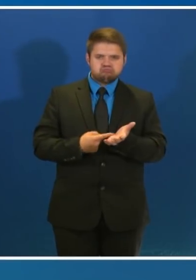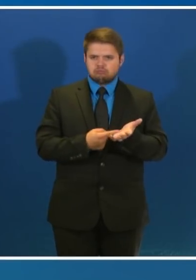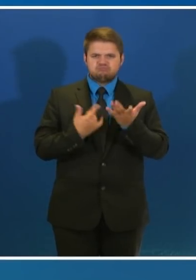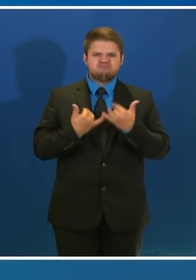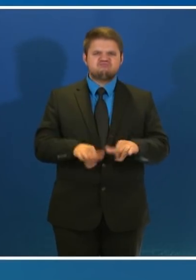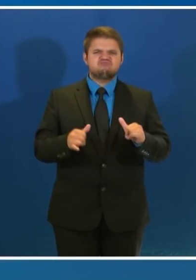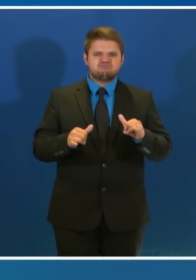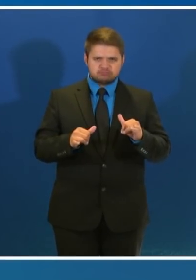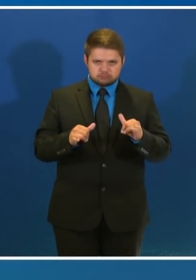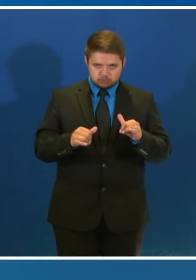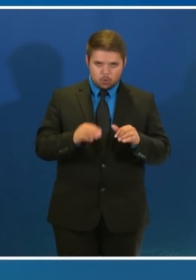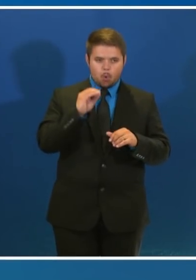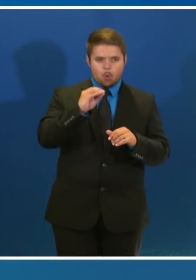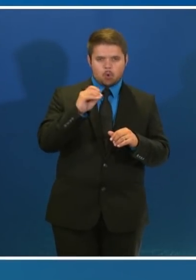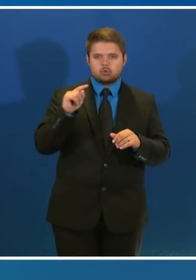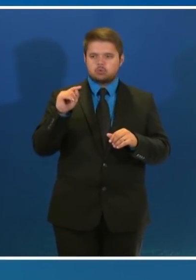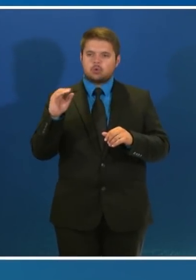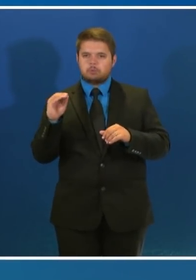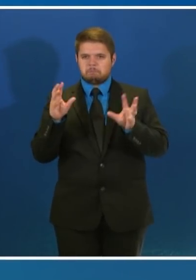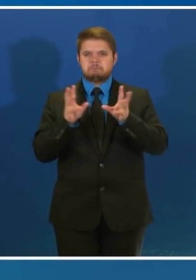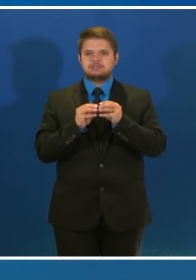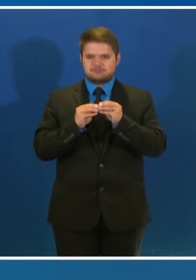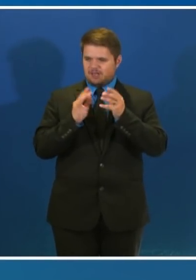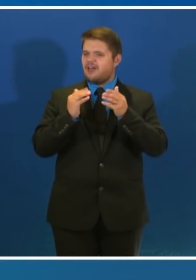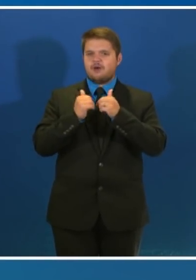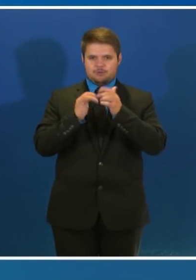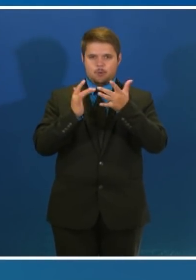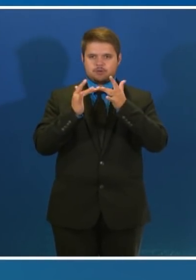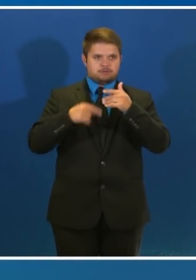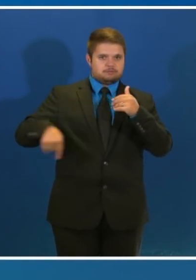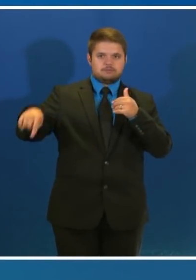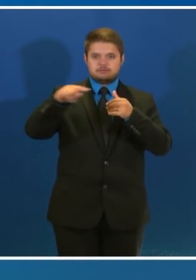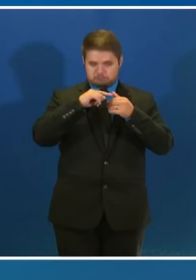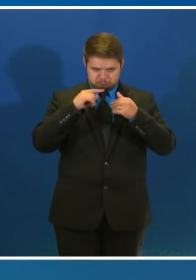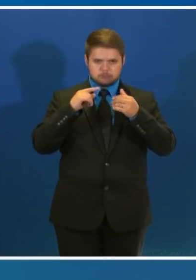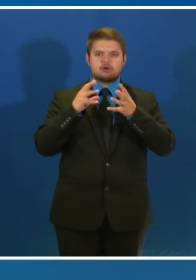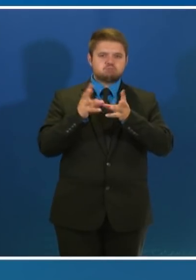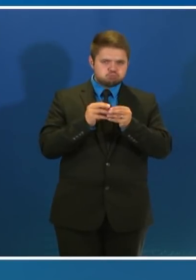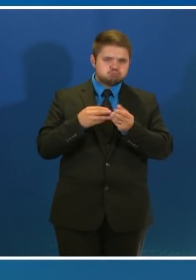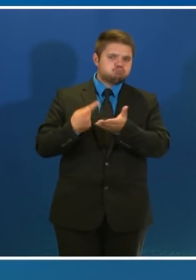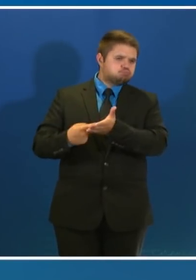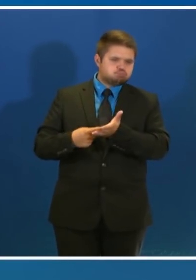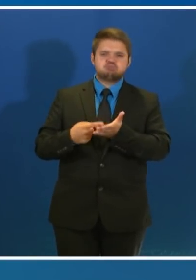The links for each meeting are on the City's website calendar and you're welcome to attend virtually.